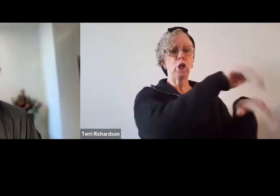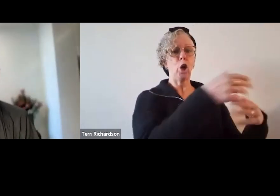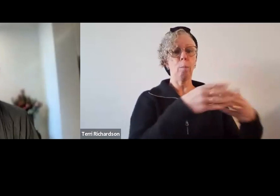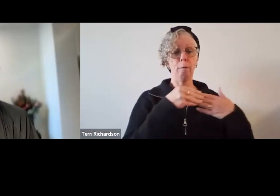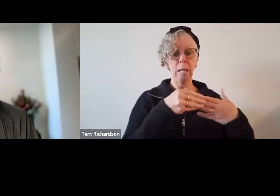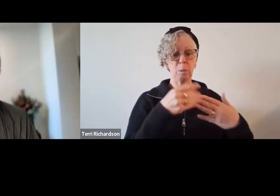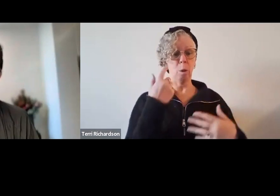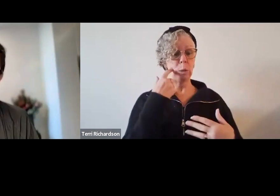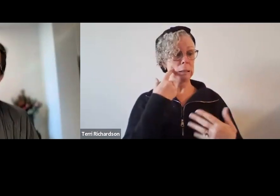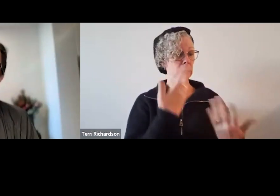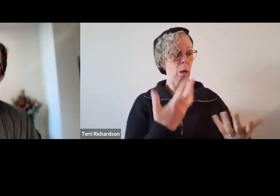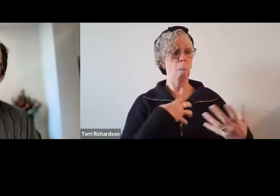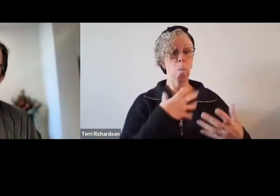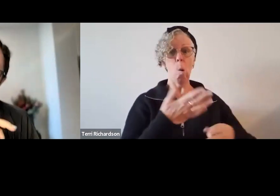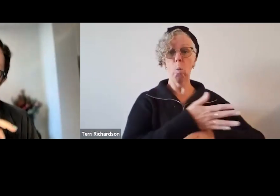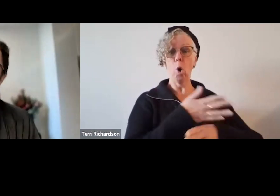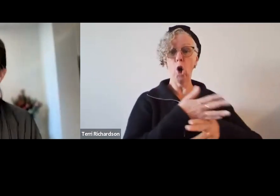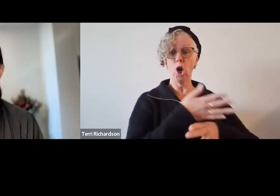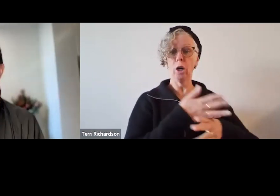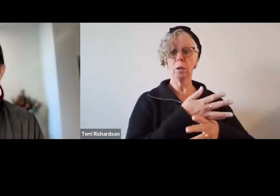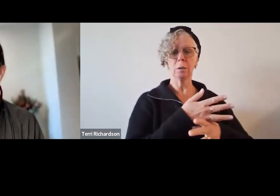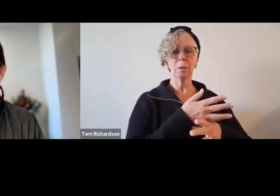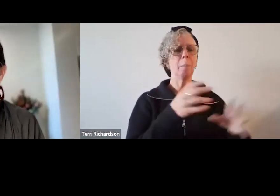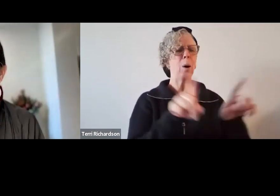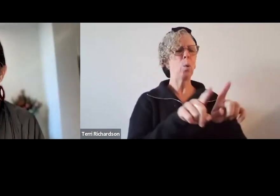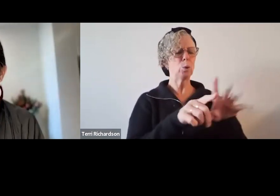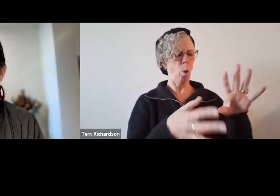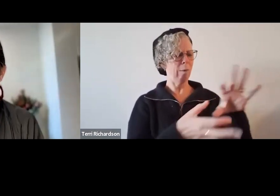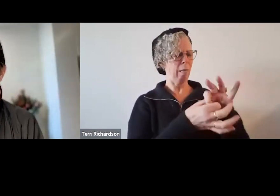Loss of relationships, particularly between boards and their leaders,